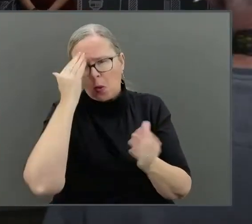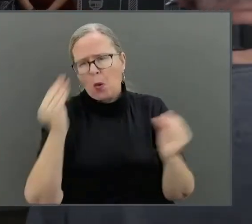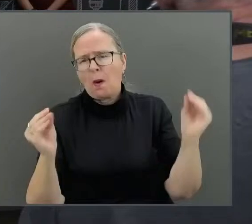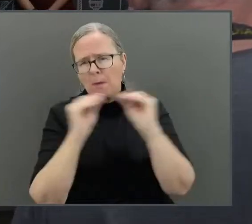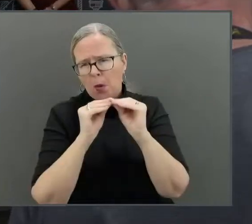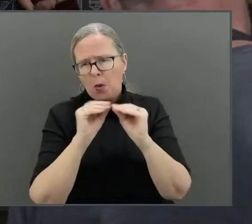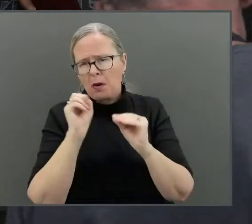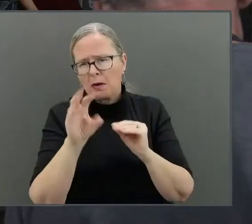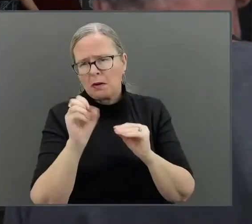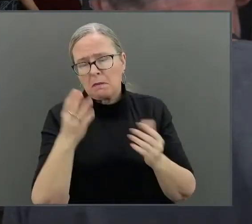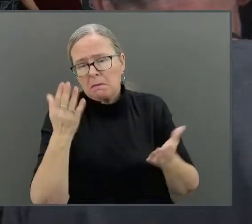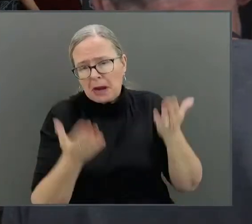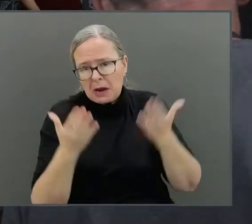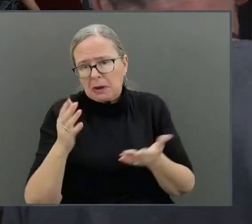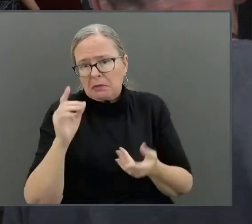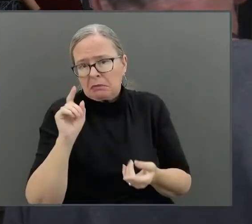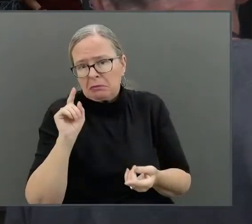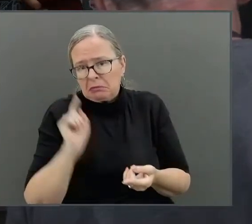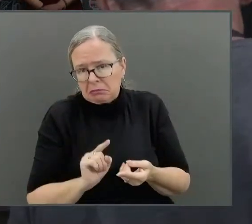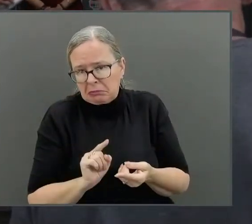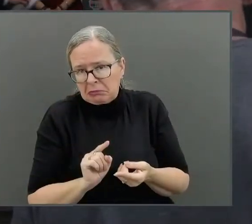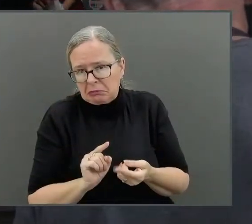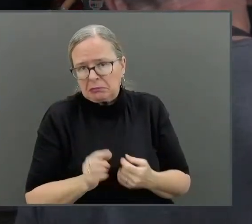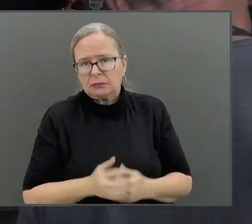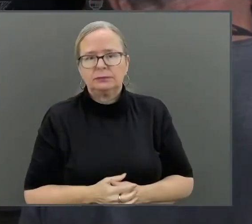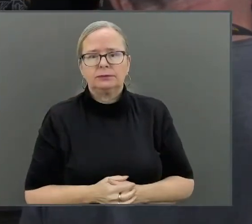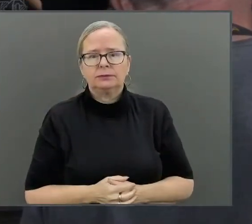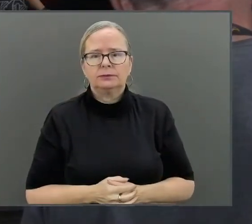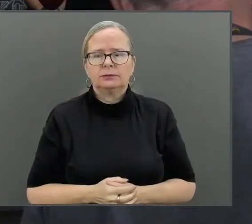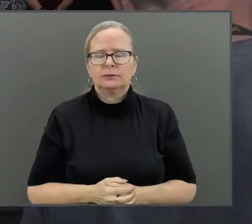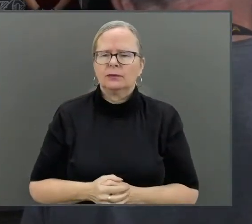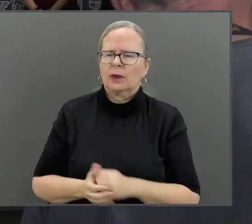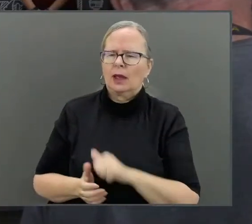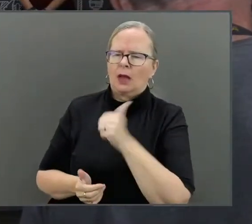um the river water that will be available for industry you mentioned construction companies